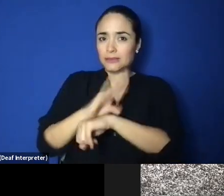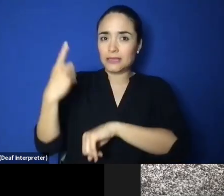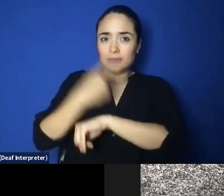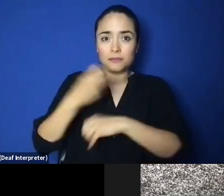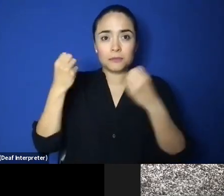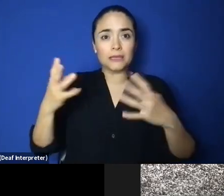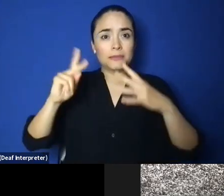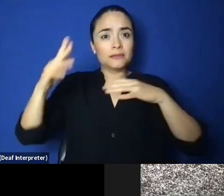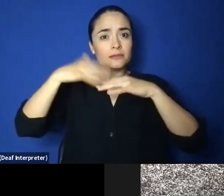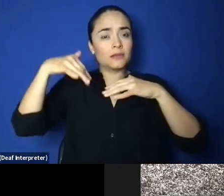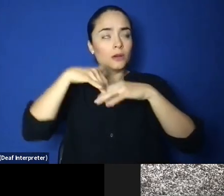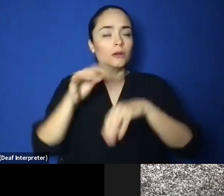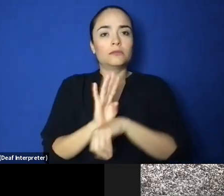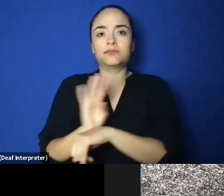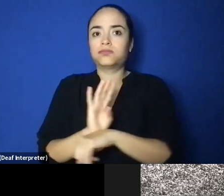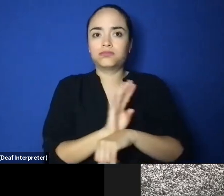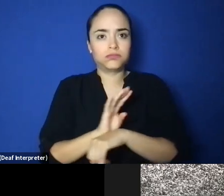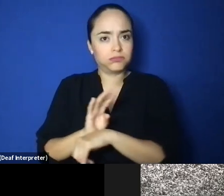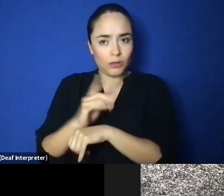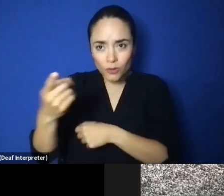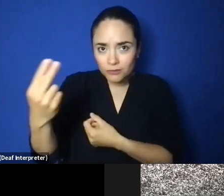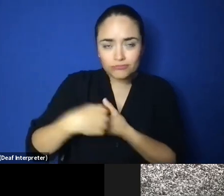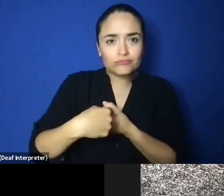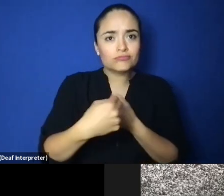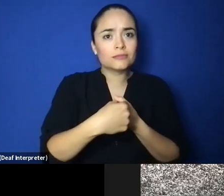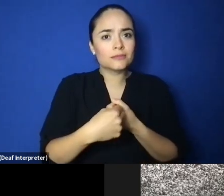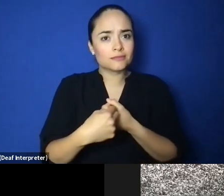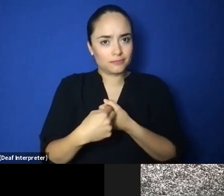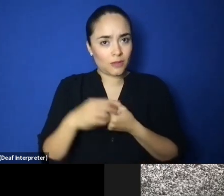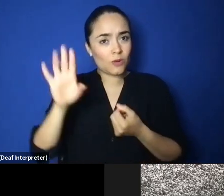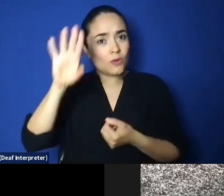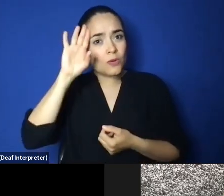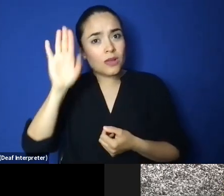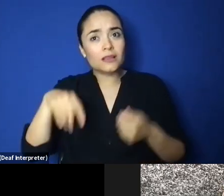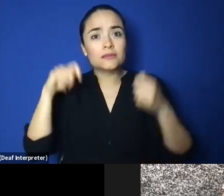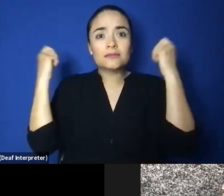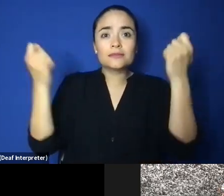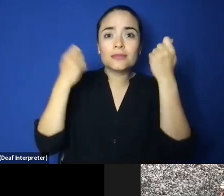Indigenous Day. We celebrate being Indigenous every day, would you agree? Absolutely. I mean, I